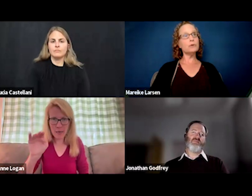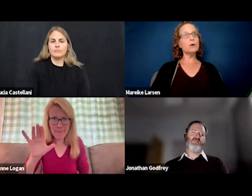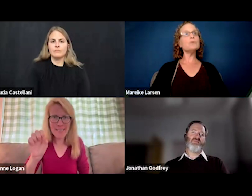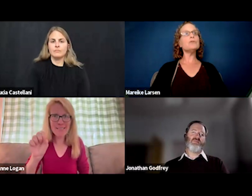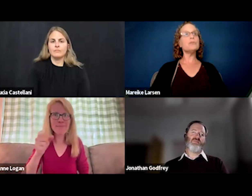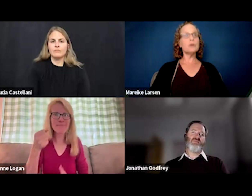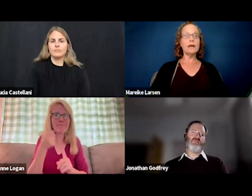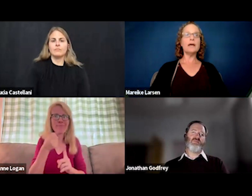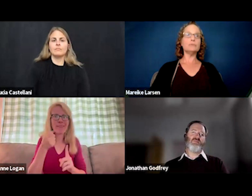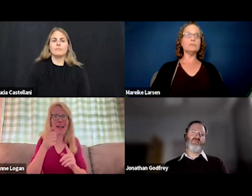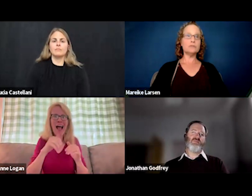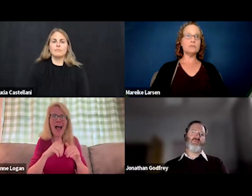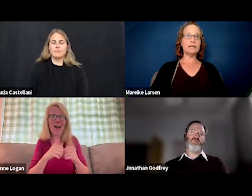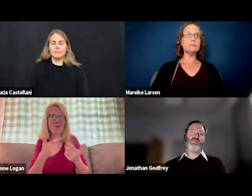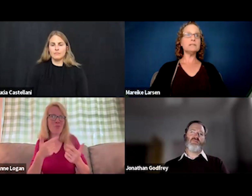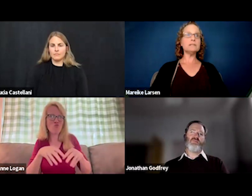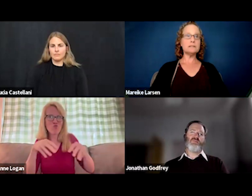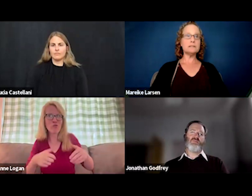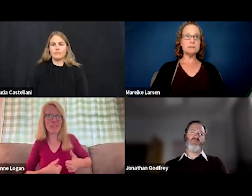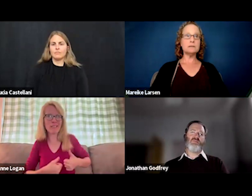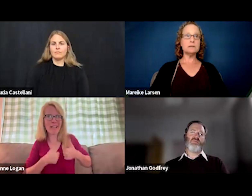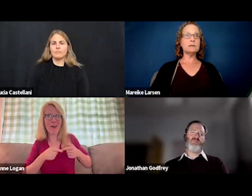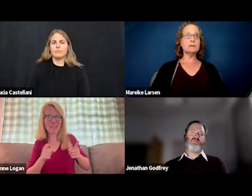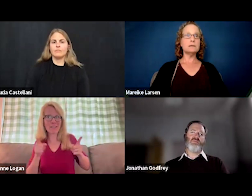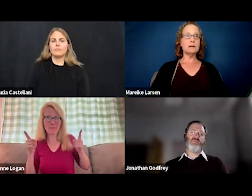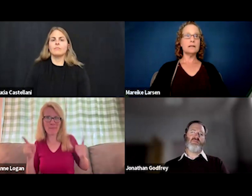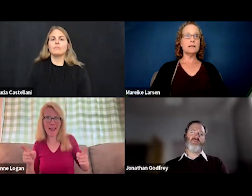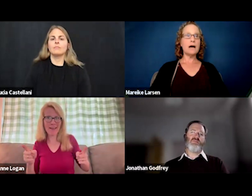growth and root dynamics, and how